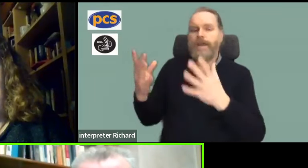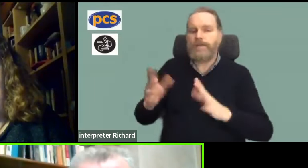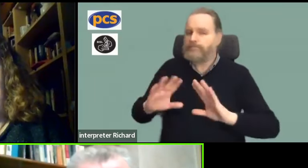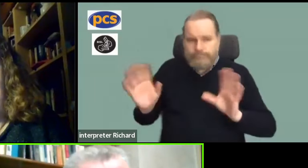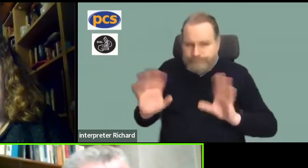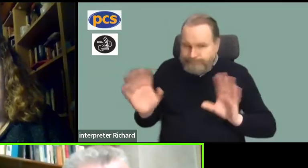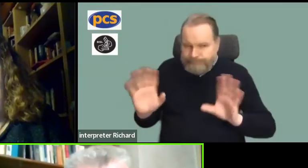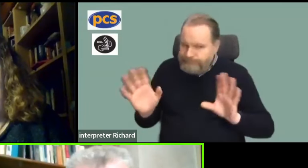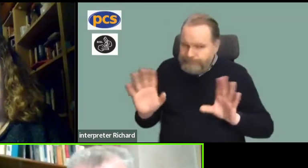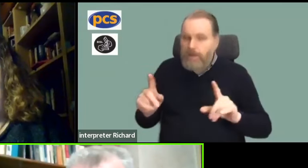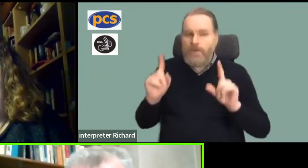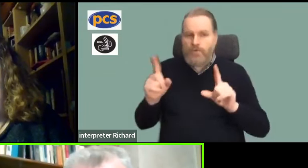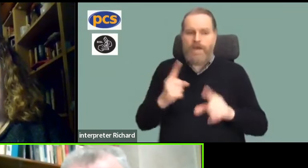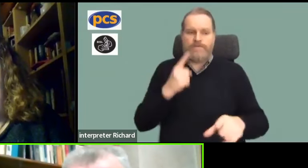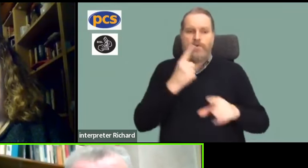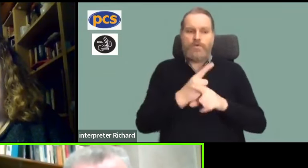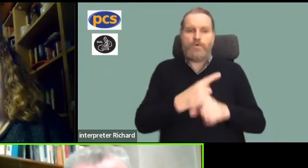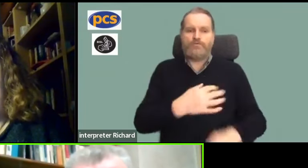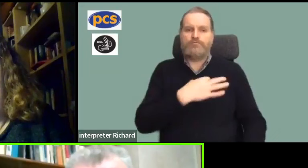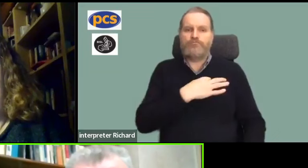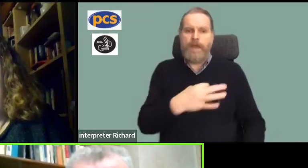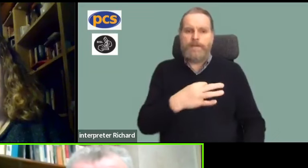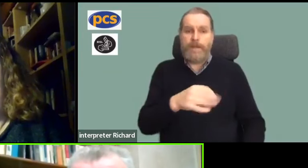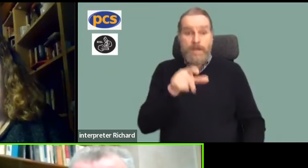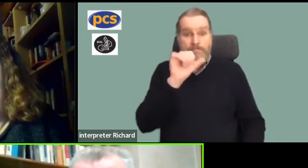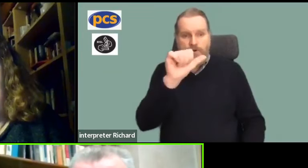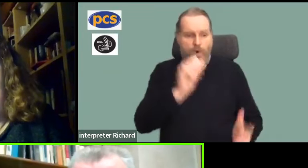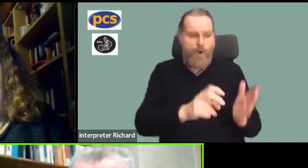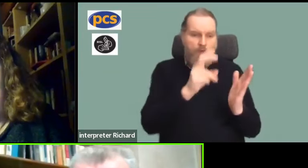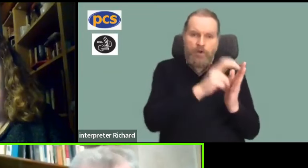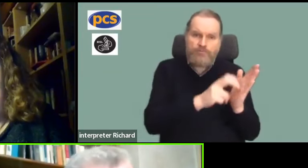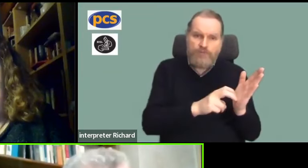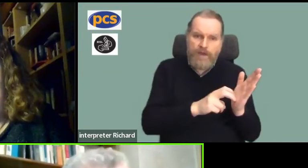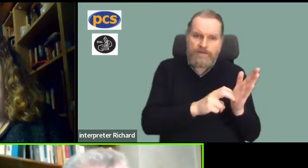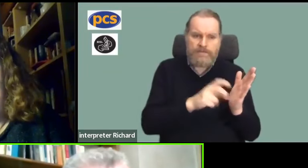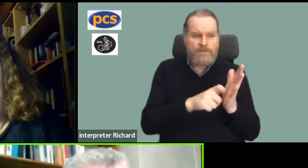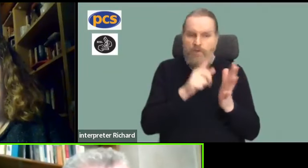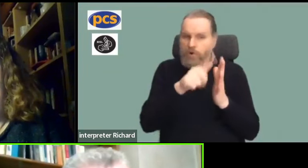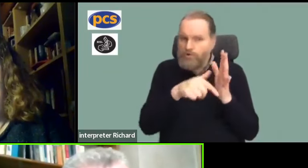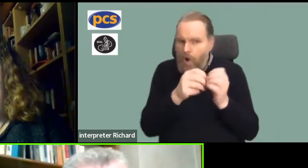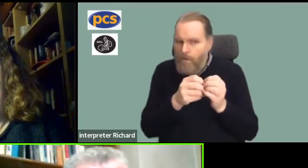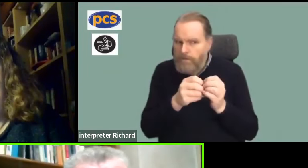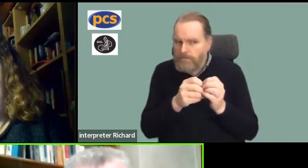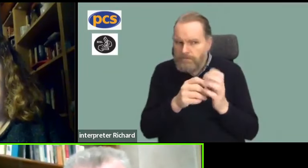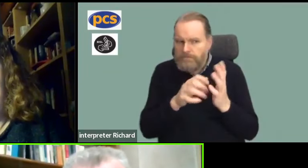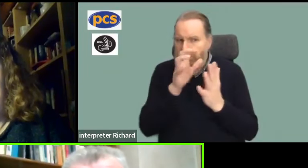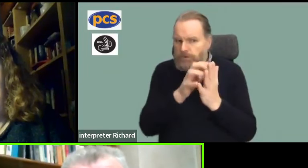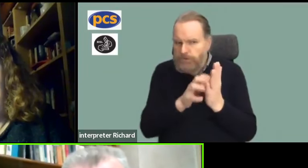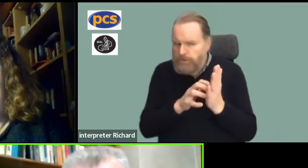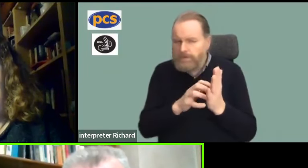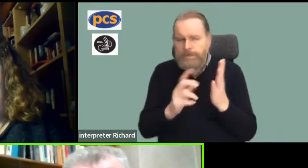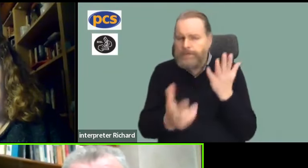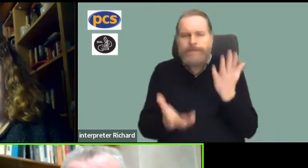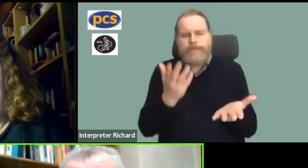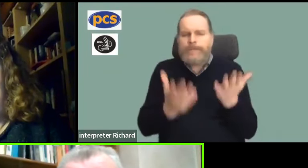always have to pass the test we've been around onable onable instruction based on people's individual people's. Individual contracts, job descriptions unemployment and it's not the same everywhere.